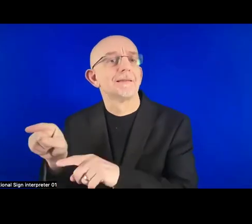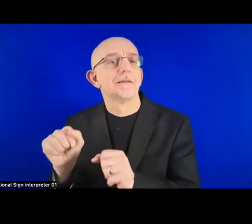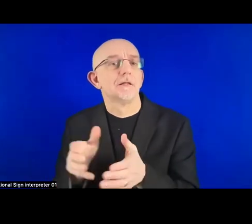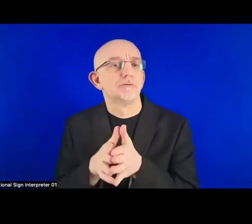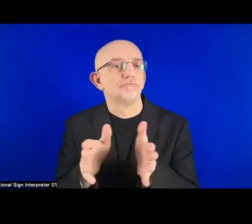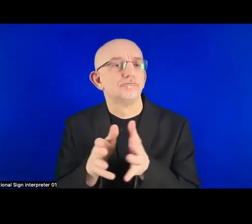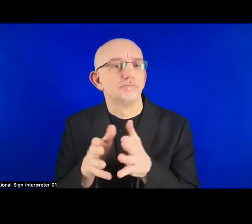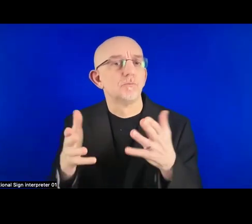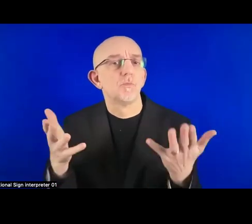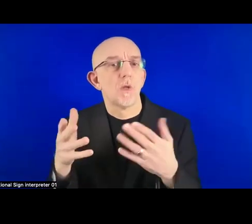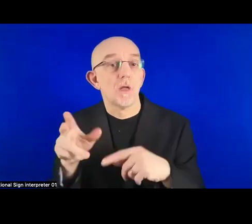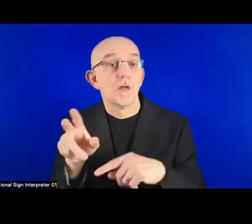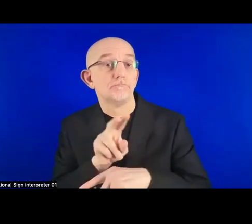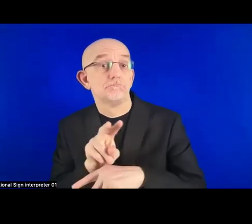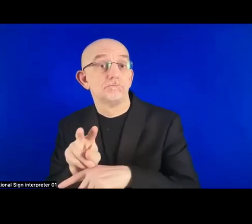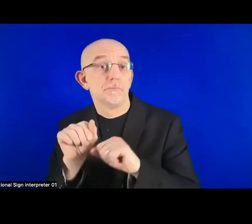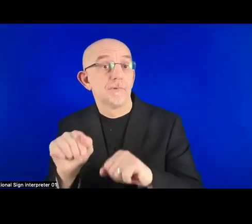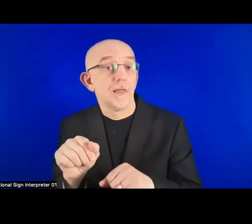and I am an assistant Professor at the institute of social and political sciences at the